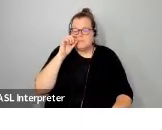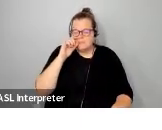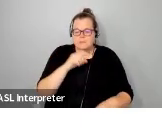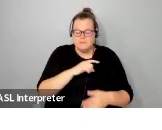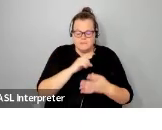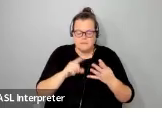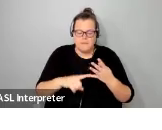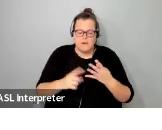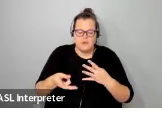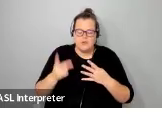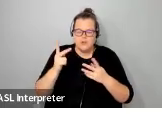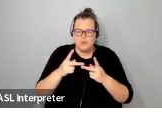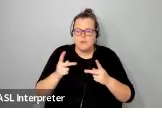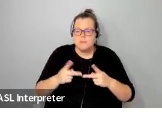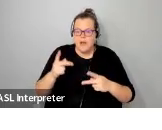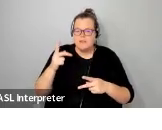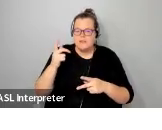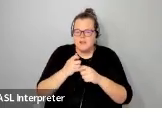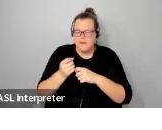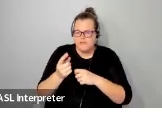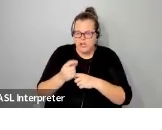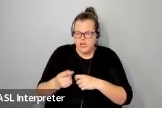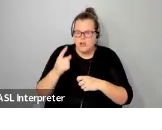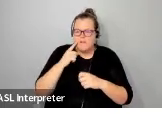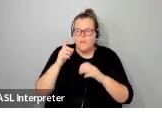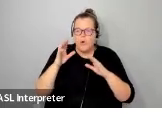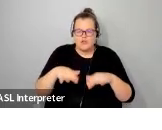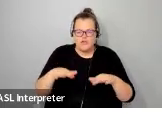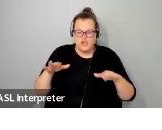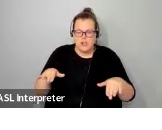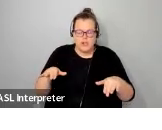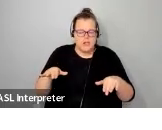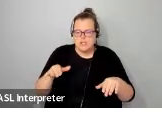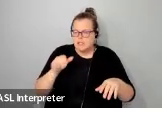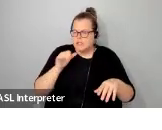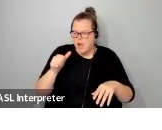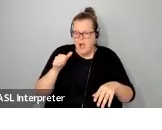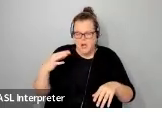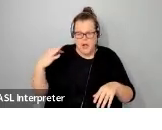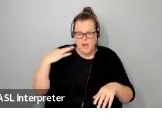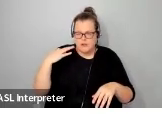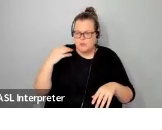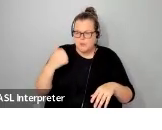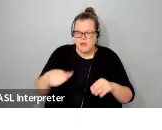2 spots per year for children who are no longer eligible for the technology waiver